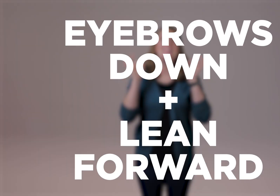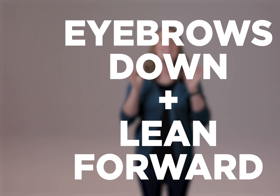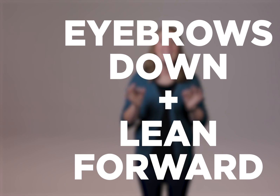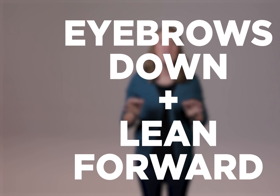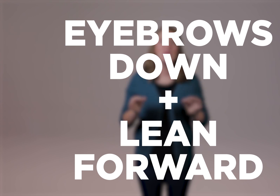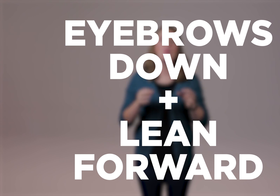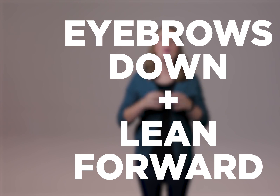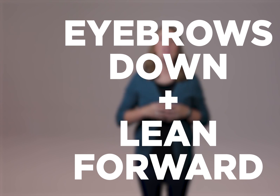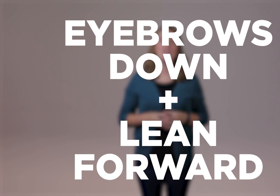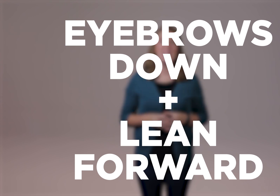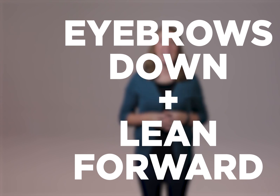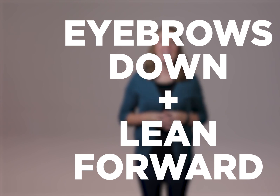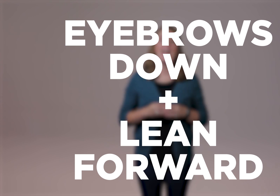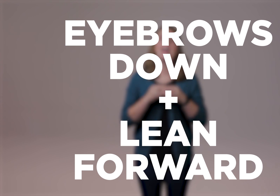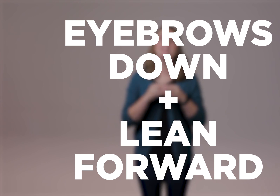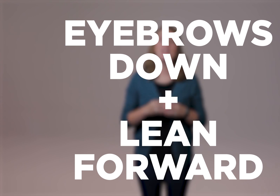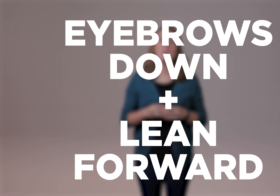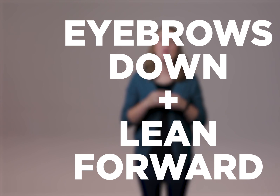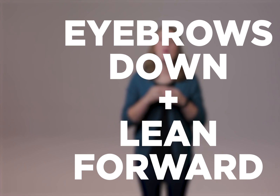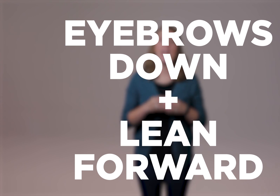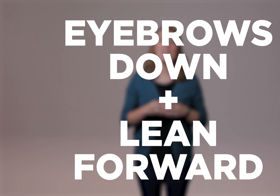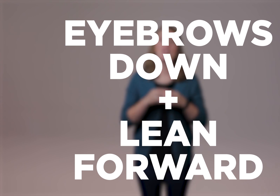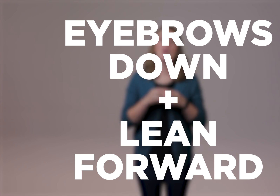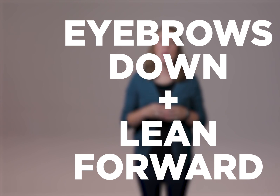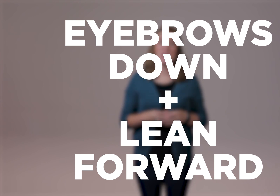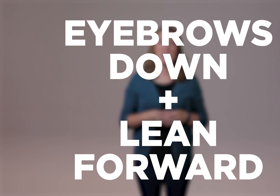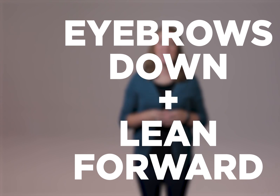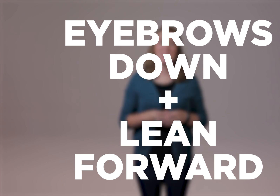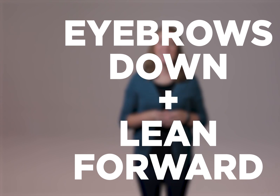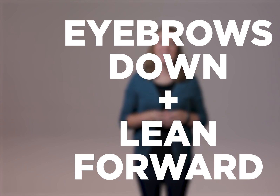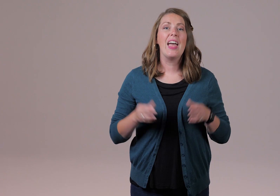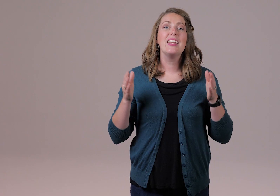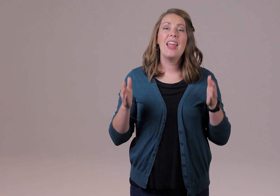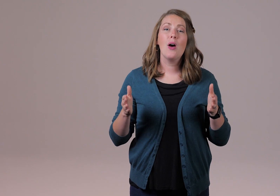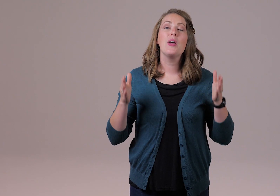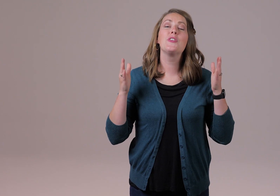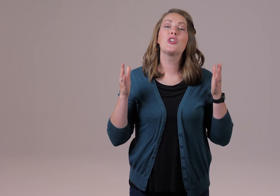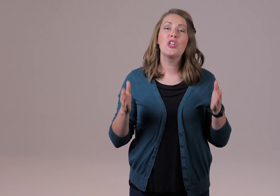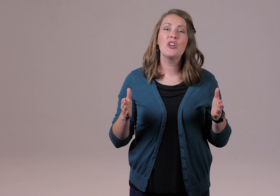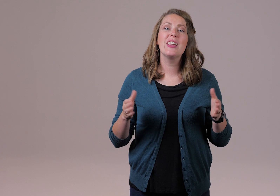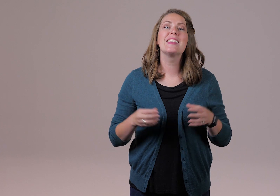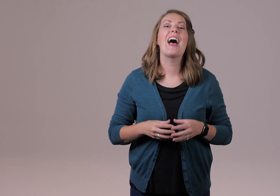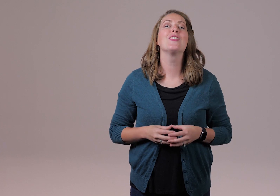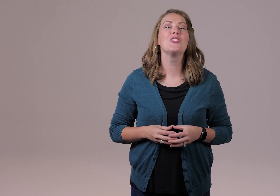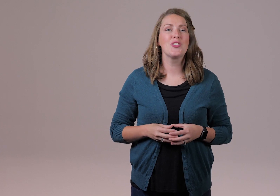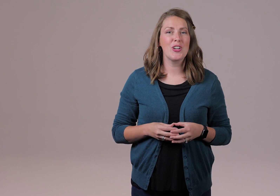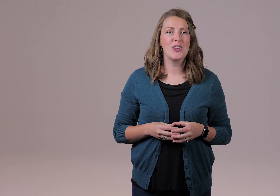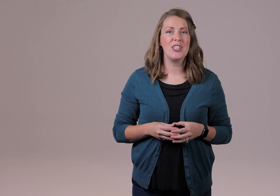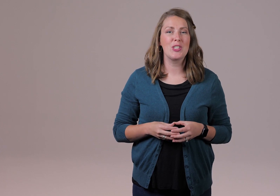essential when you're signing a wh-question. Now if you're curious how to structure these